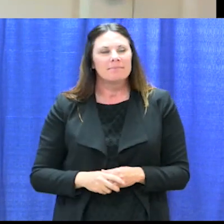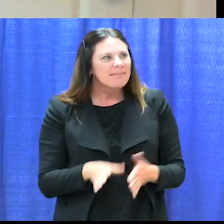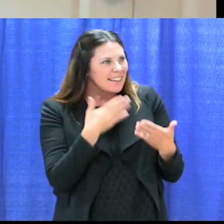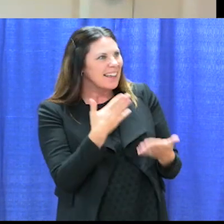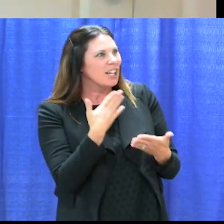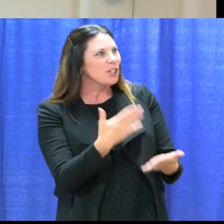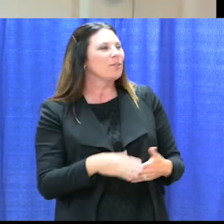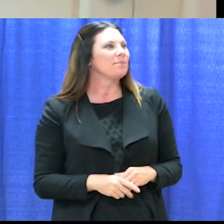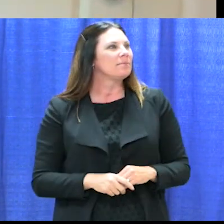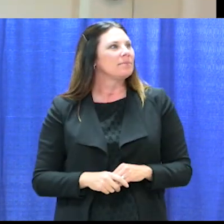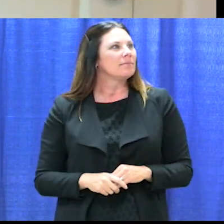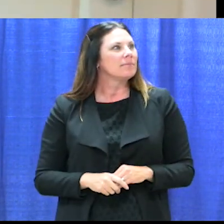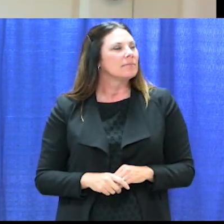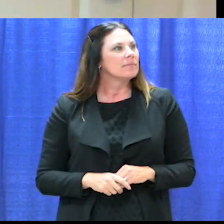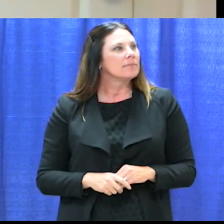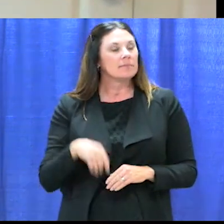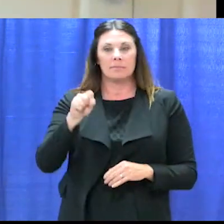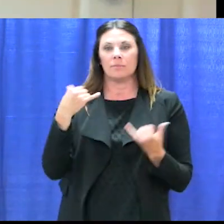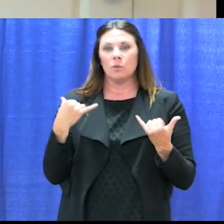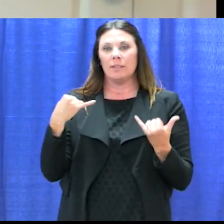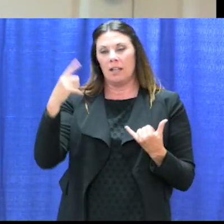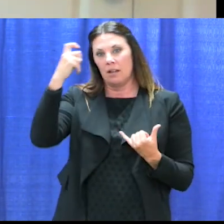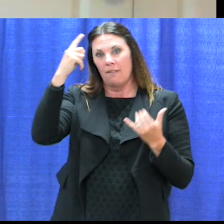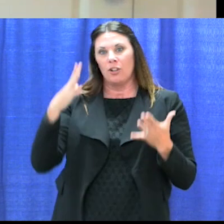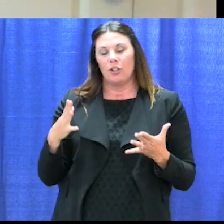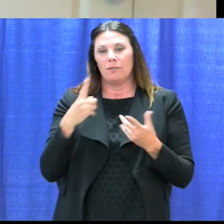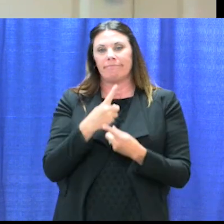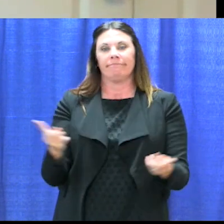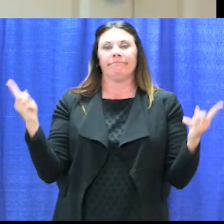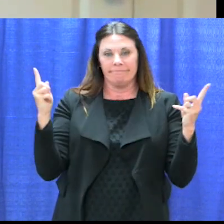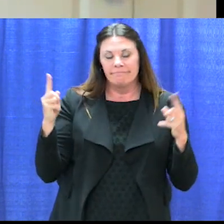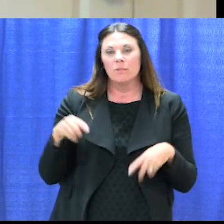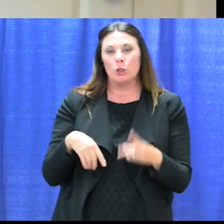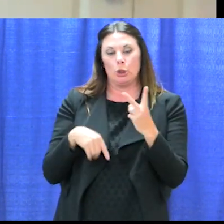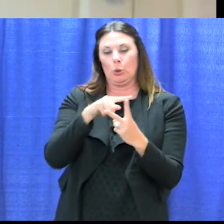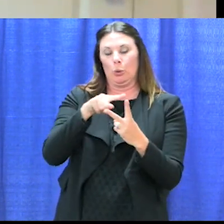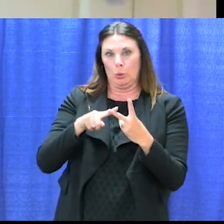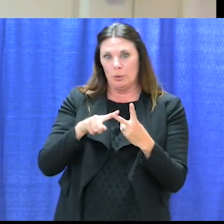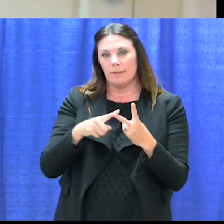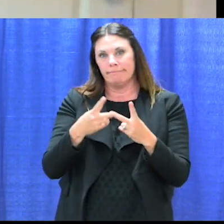So today the Governor announced two CPC initiatives intended to help students affected by the Covid 19 pandemic.